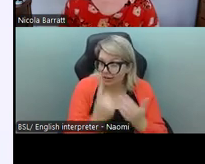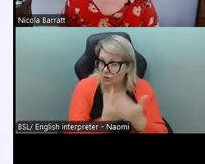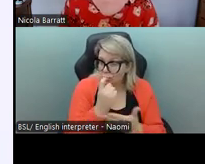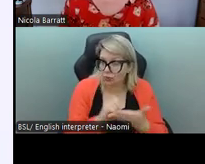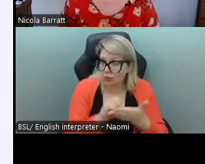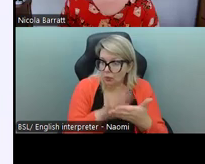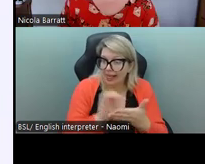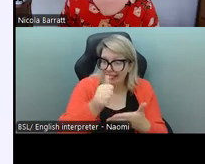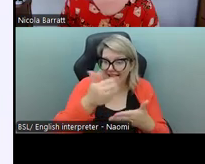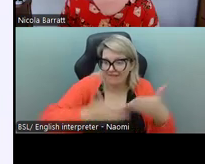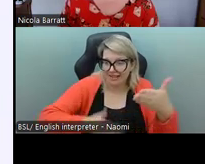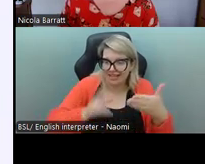It's really useful to know.